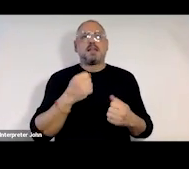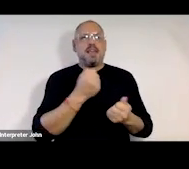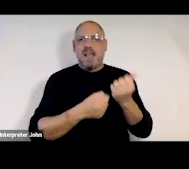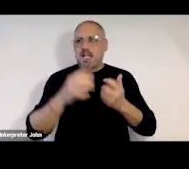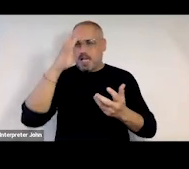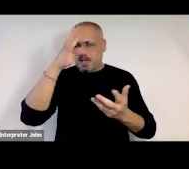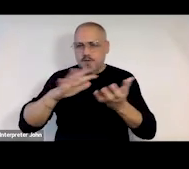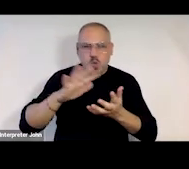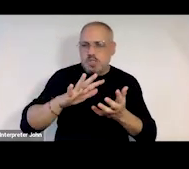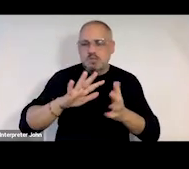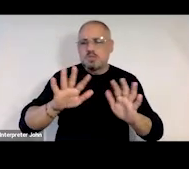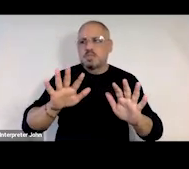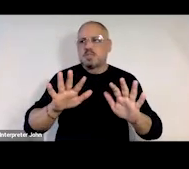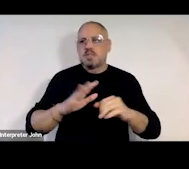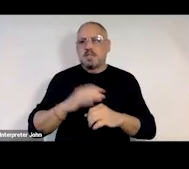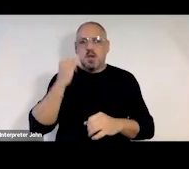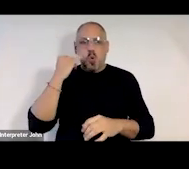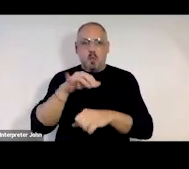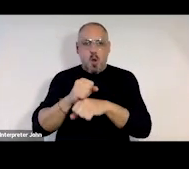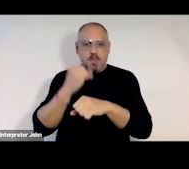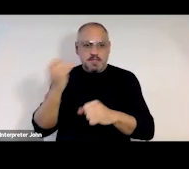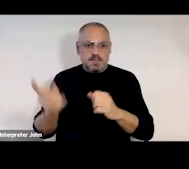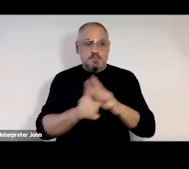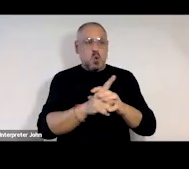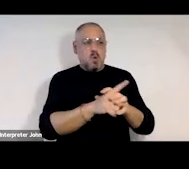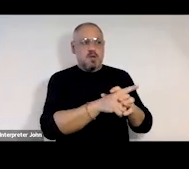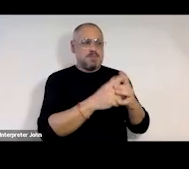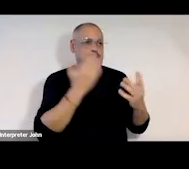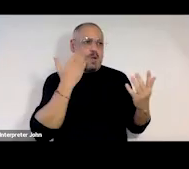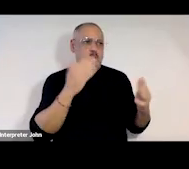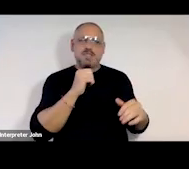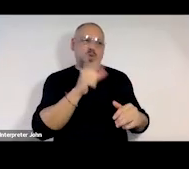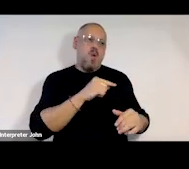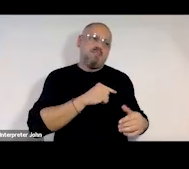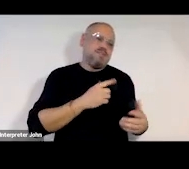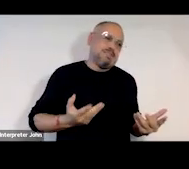or even disappointment if someone shows up when they didn't know that they were not eligible.